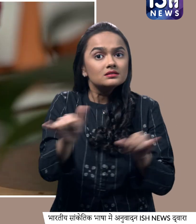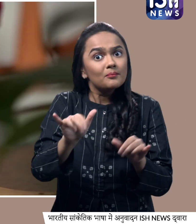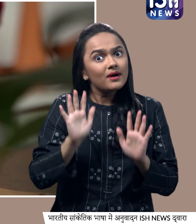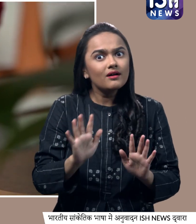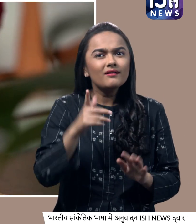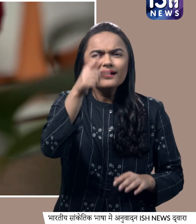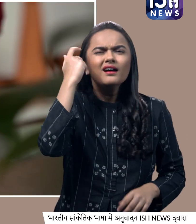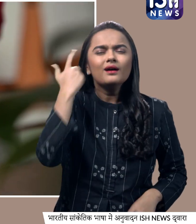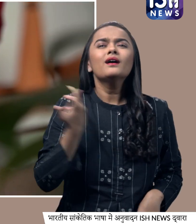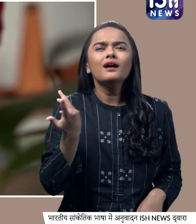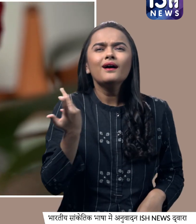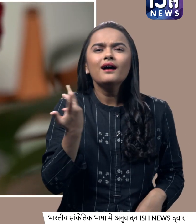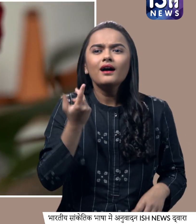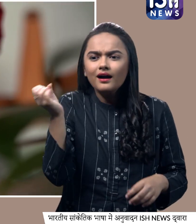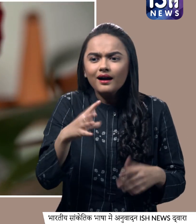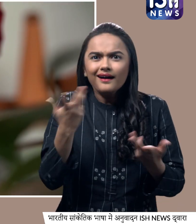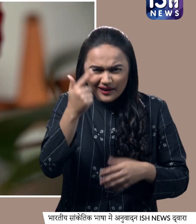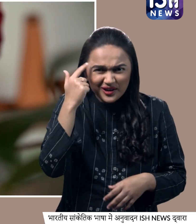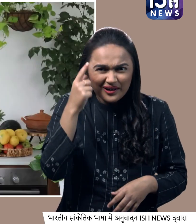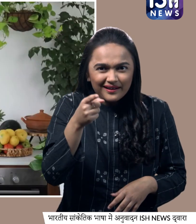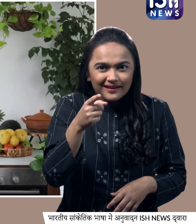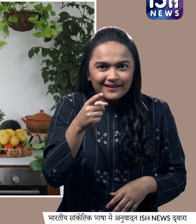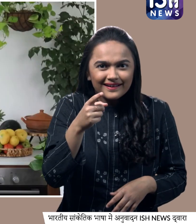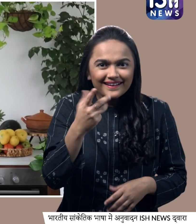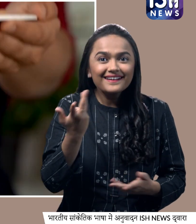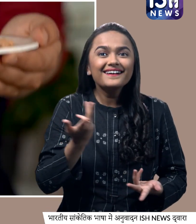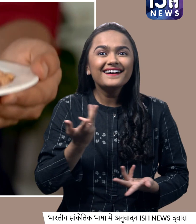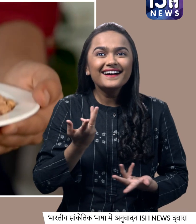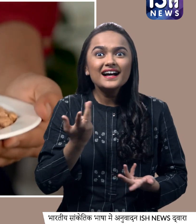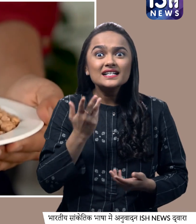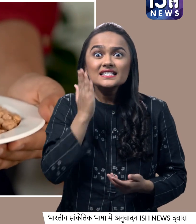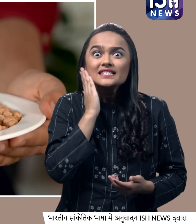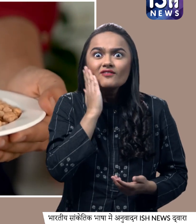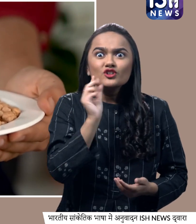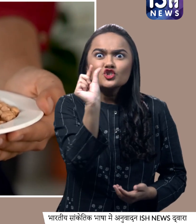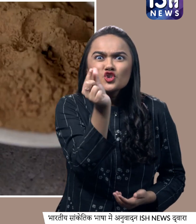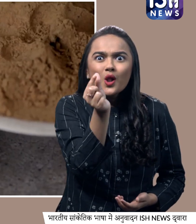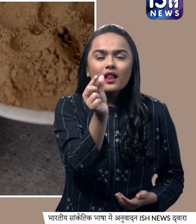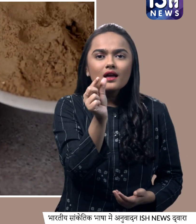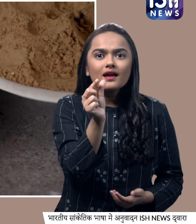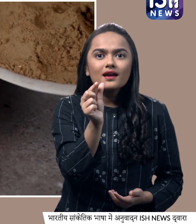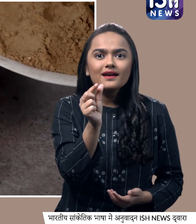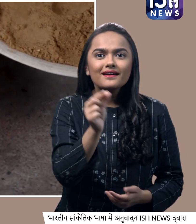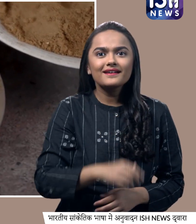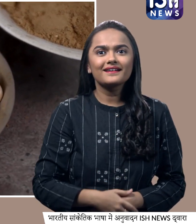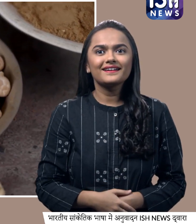Can you guess what it is? It is white chickpeas